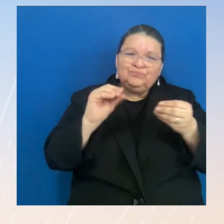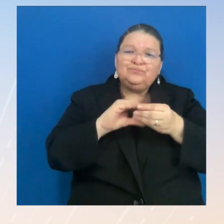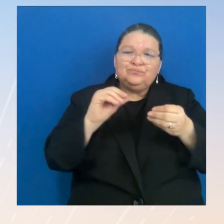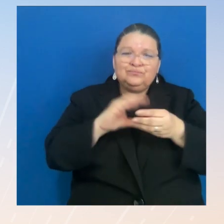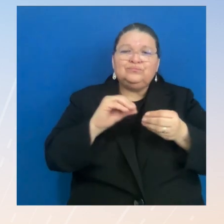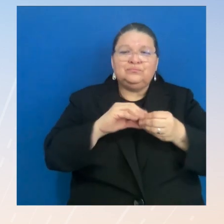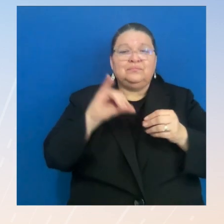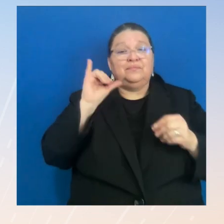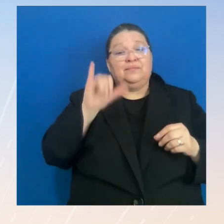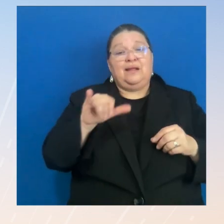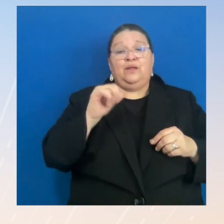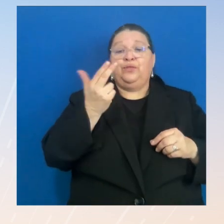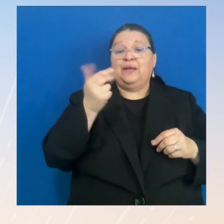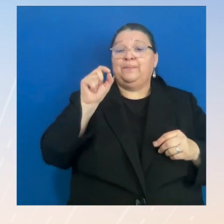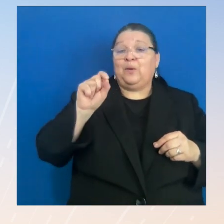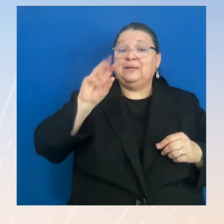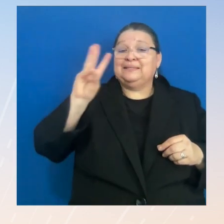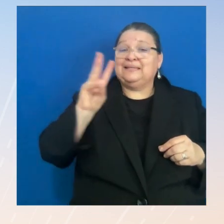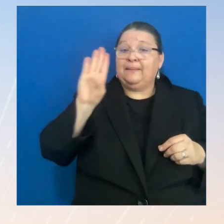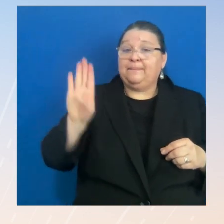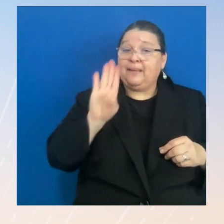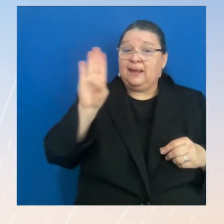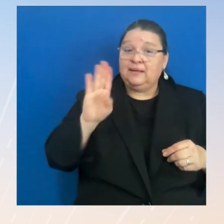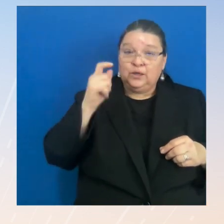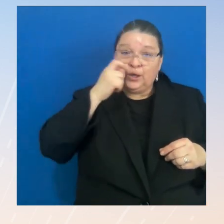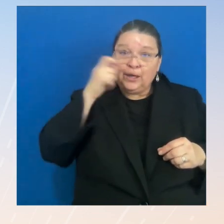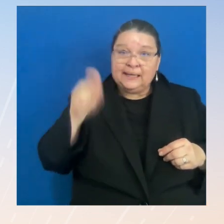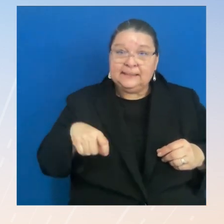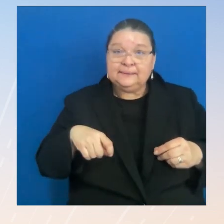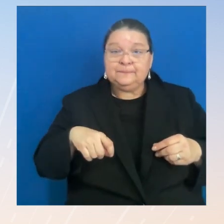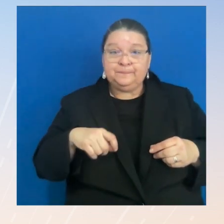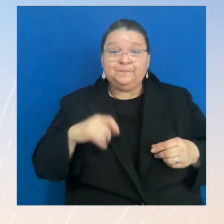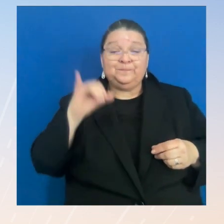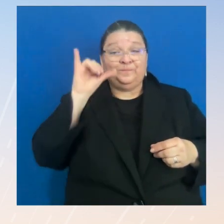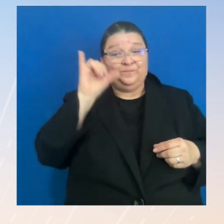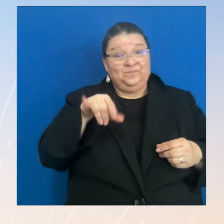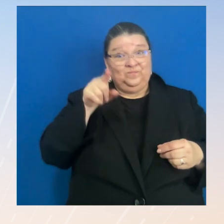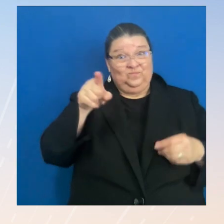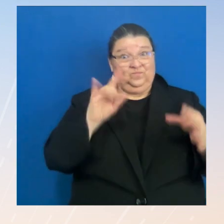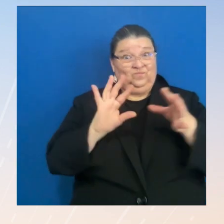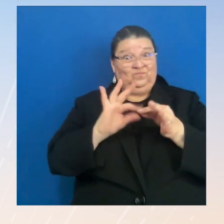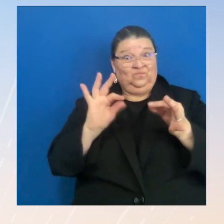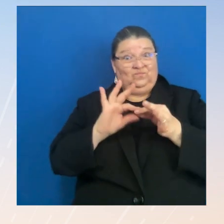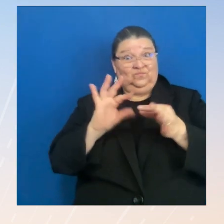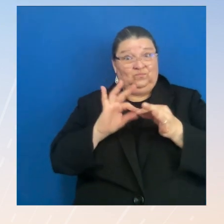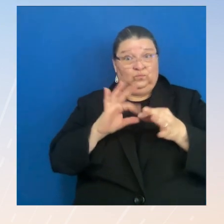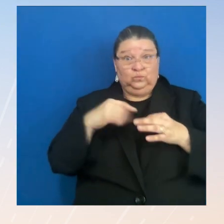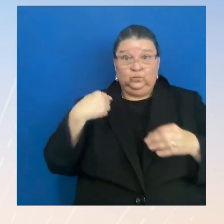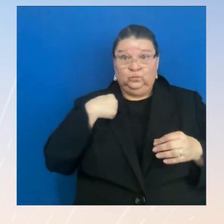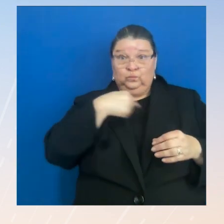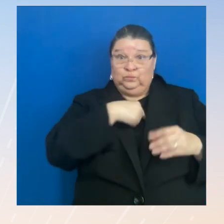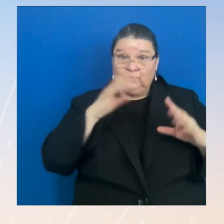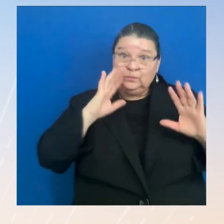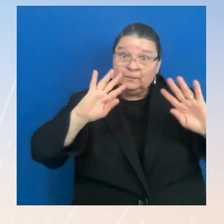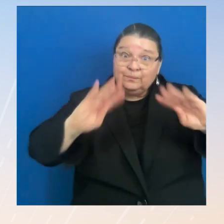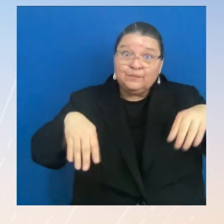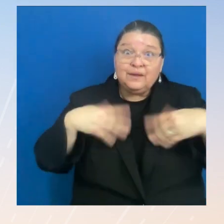to get Ukraine equipment as quickly as possible. Can you walk us through the timeline on the $13.6? How quickly will that get out? Is it going out all at once?